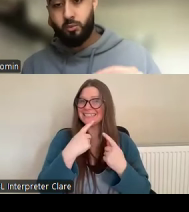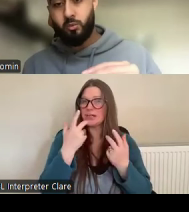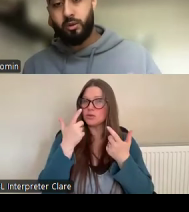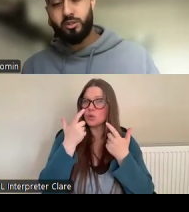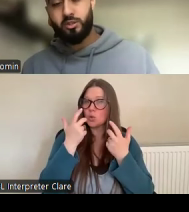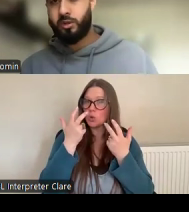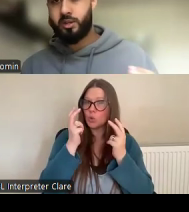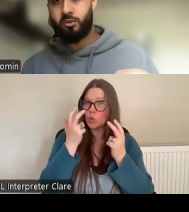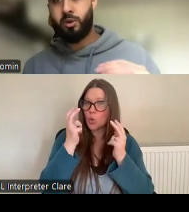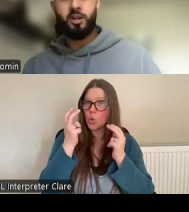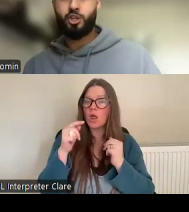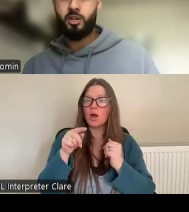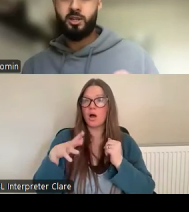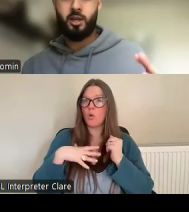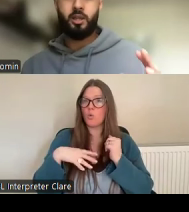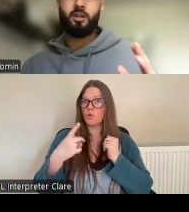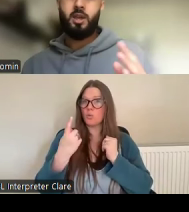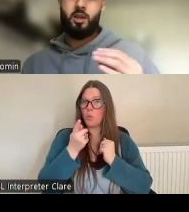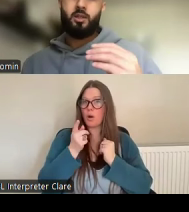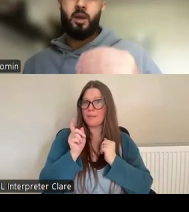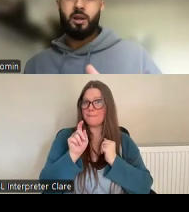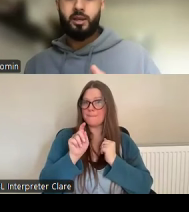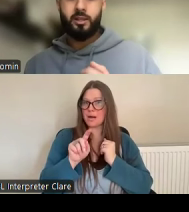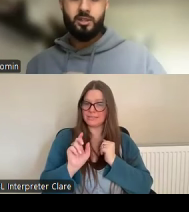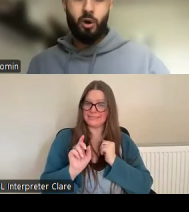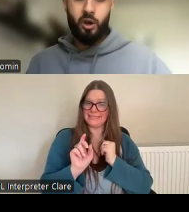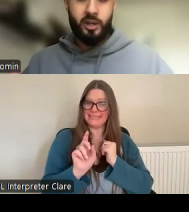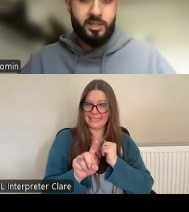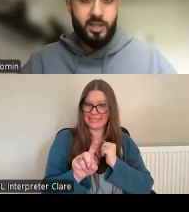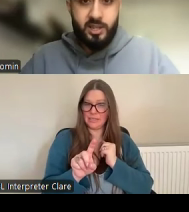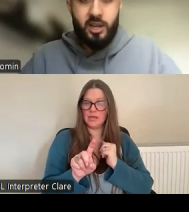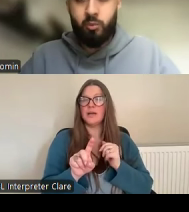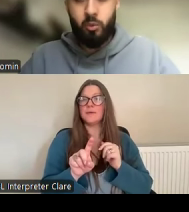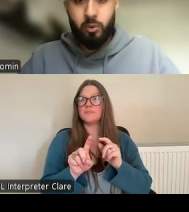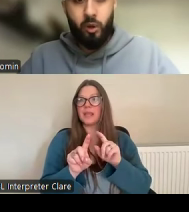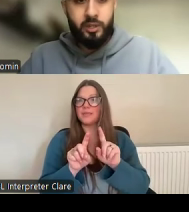We want someone to purchase and them clicking this button is exactly what we want."